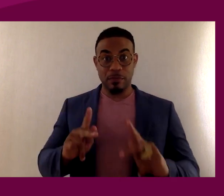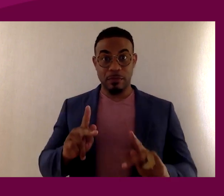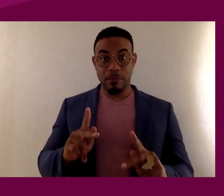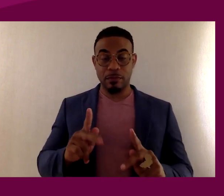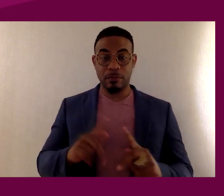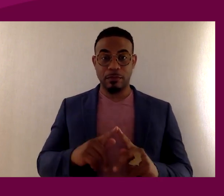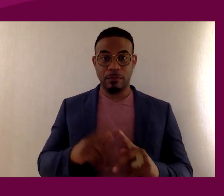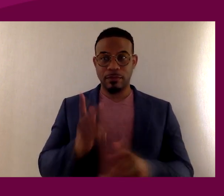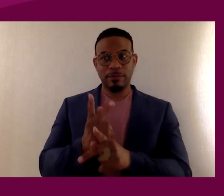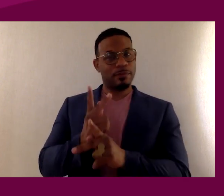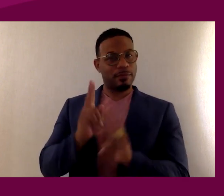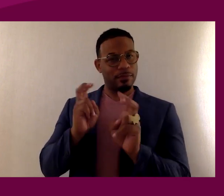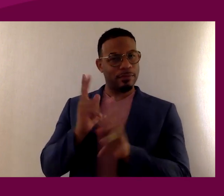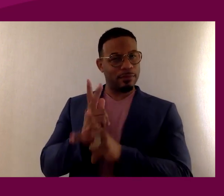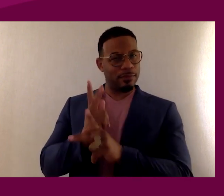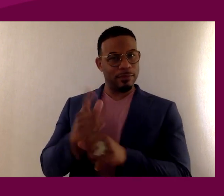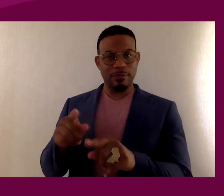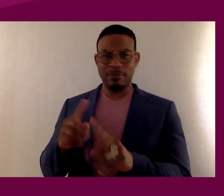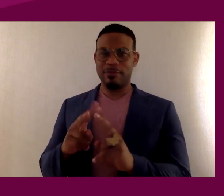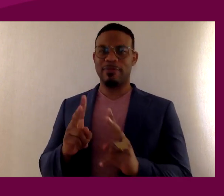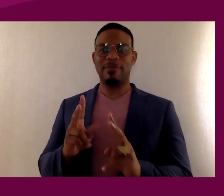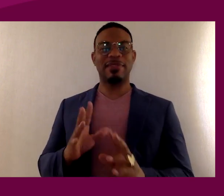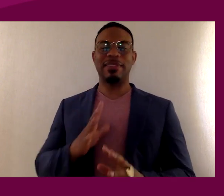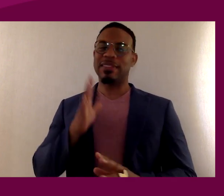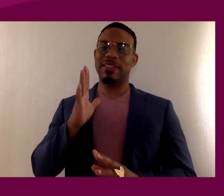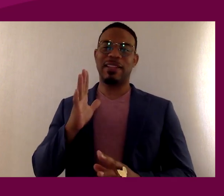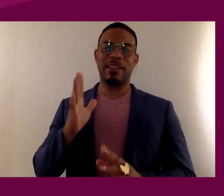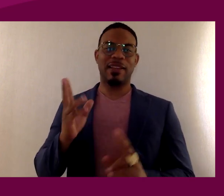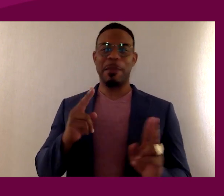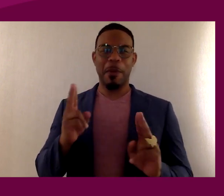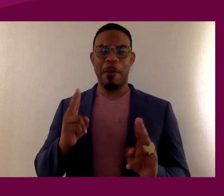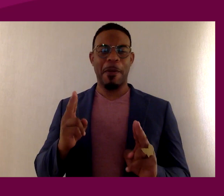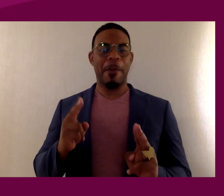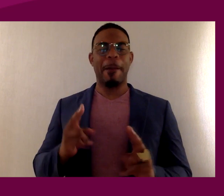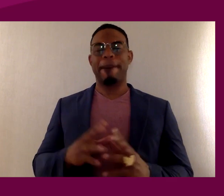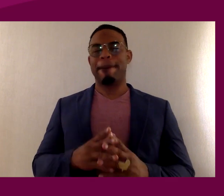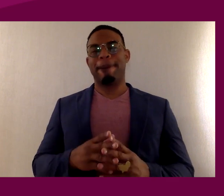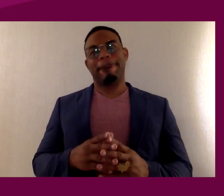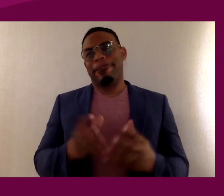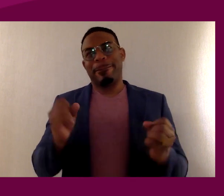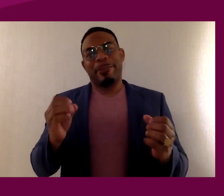And they segregated disabled people in order to take care of them. Very classic arguments.